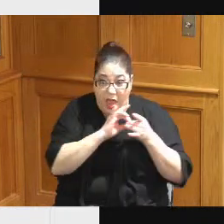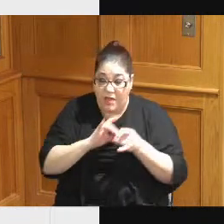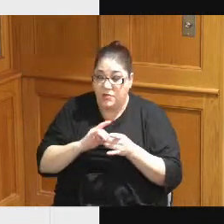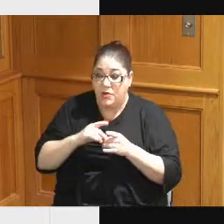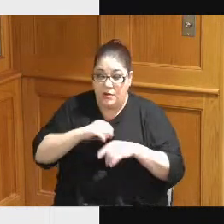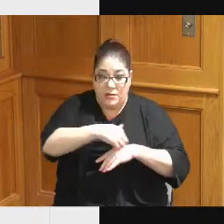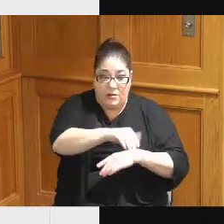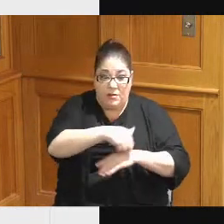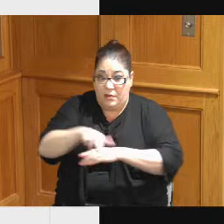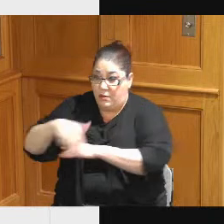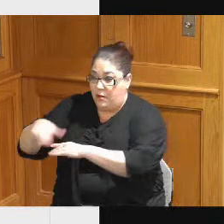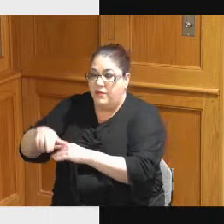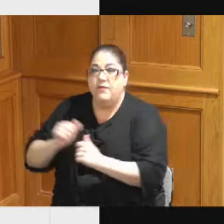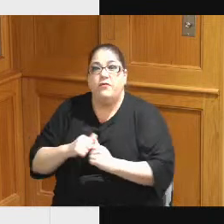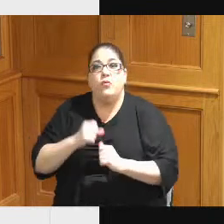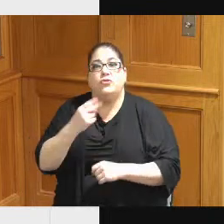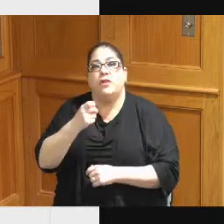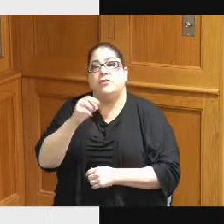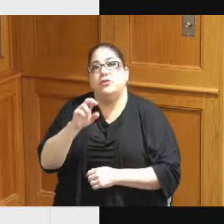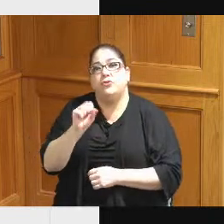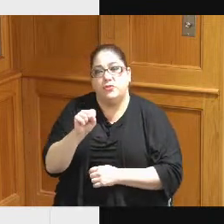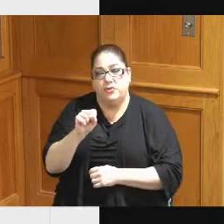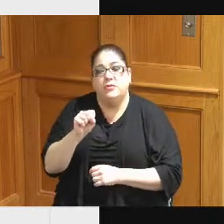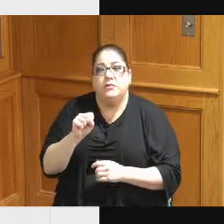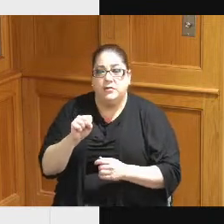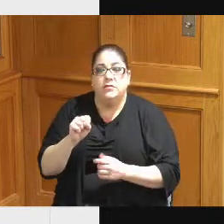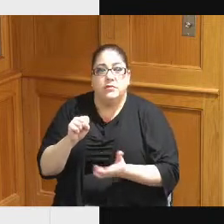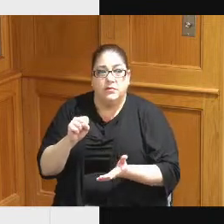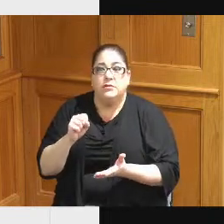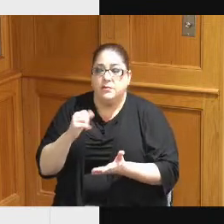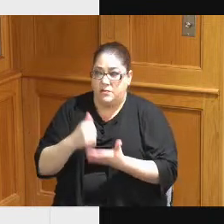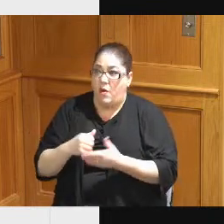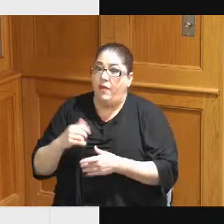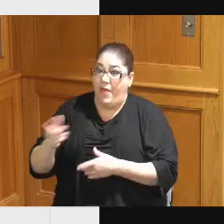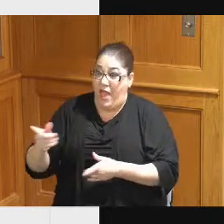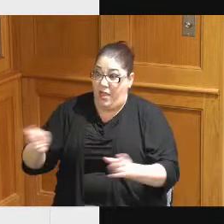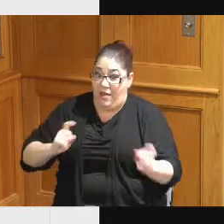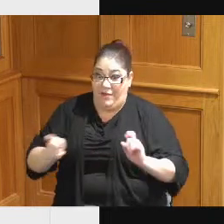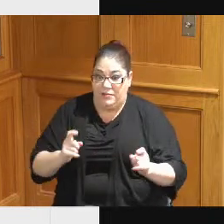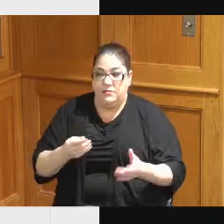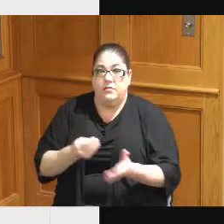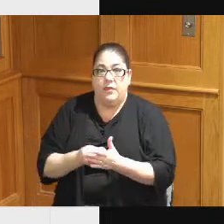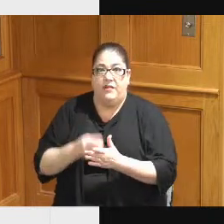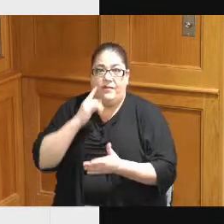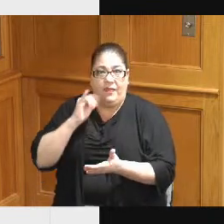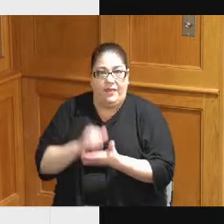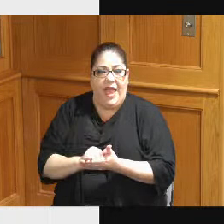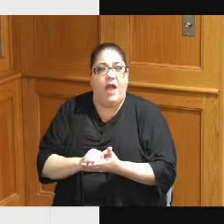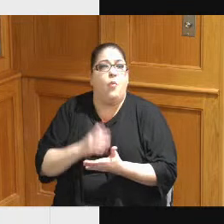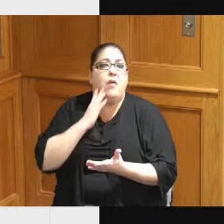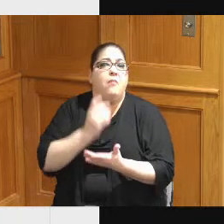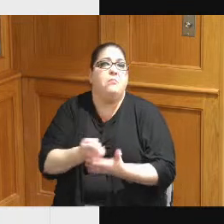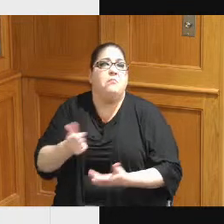do contribute to us to support that intake process because it eliminates the need for them to each